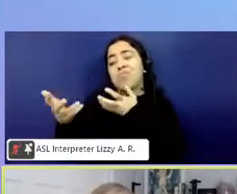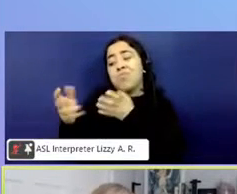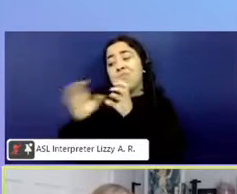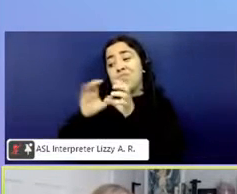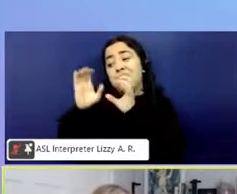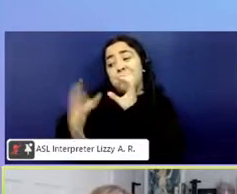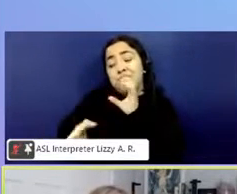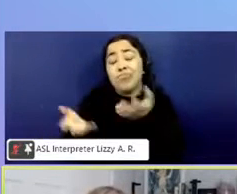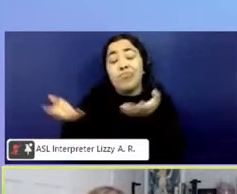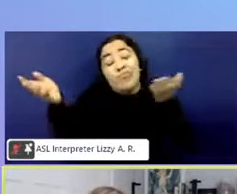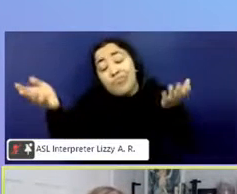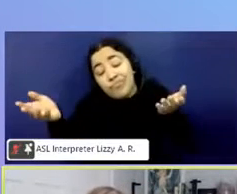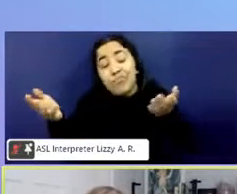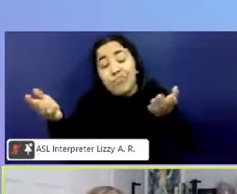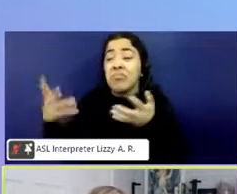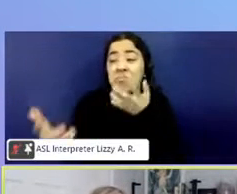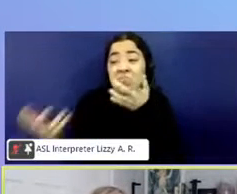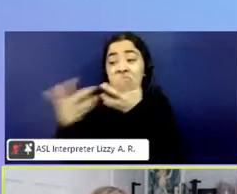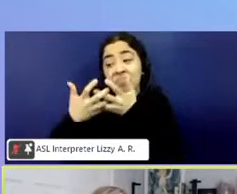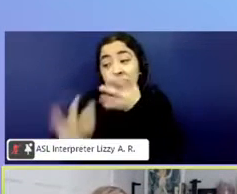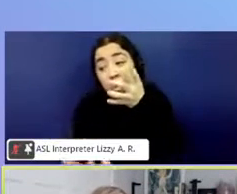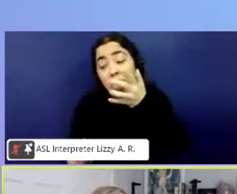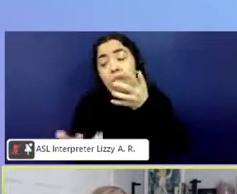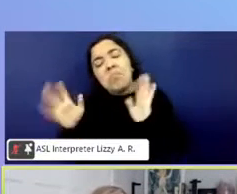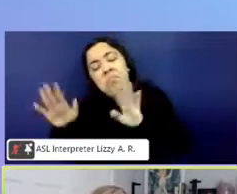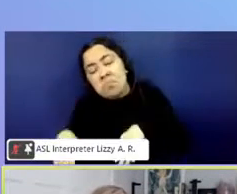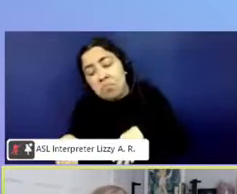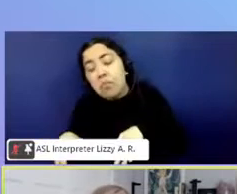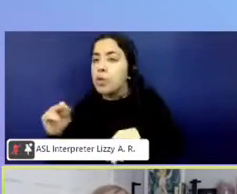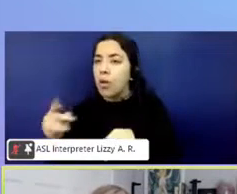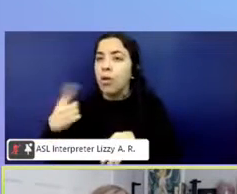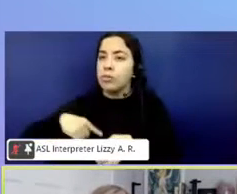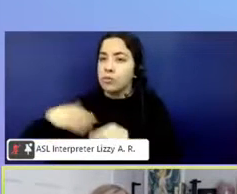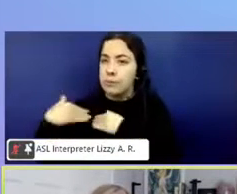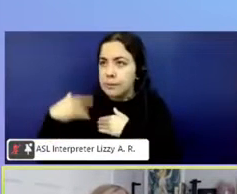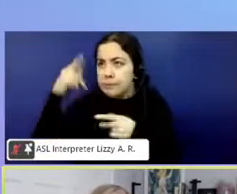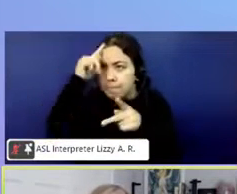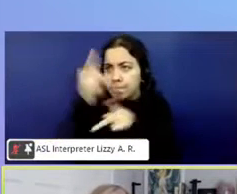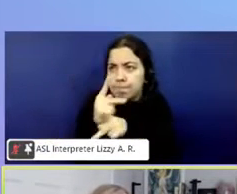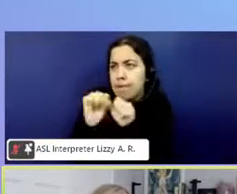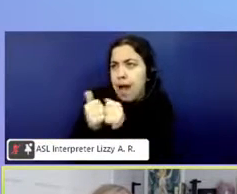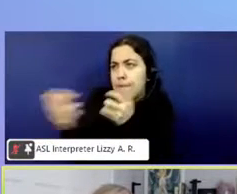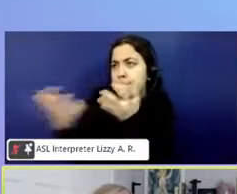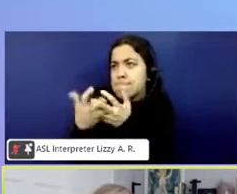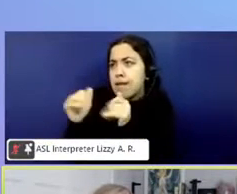in this toolkit we discussed how inclusive design thinking can inform product creators